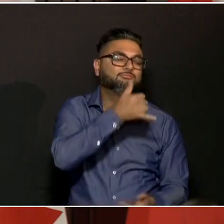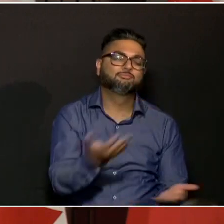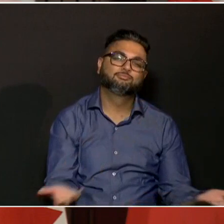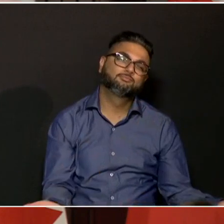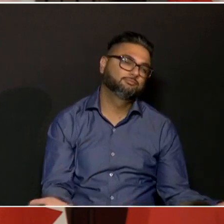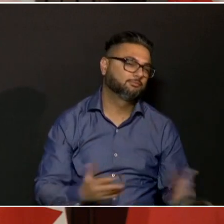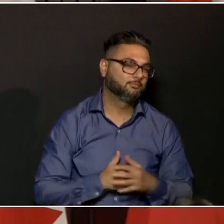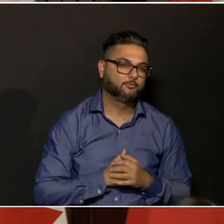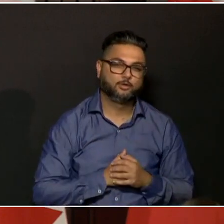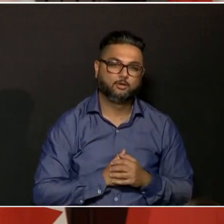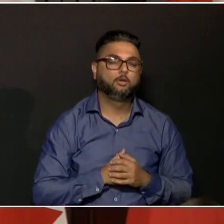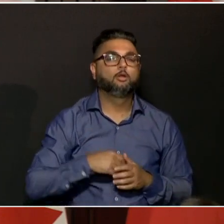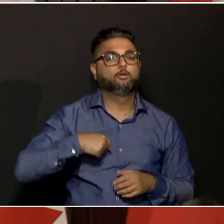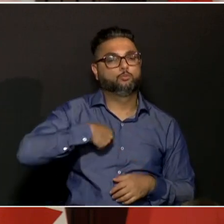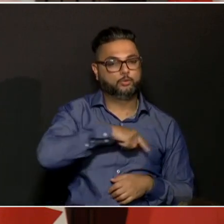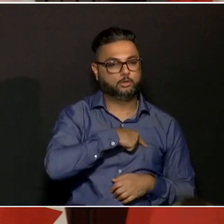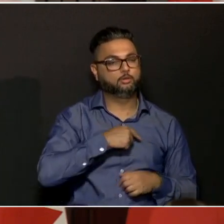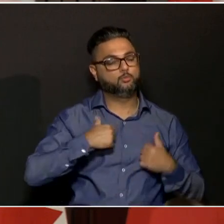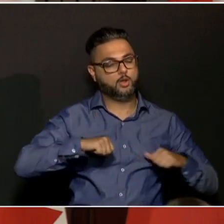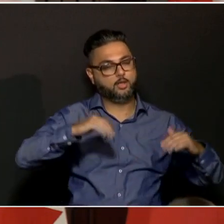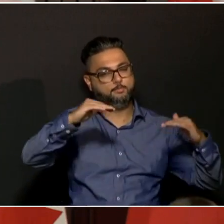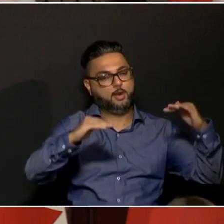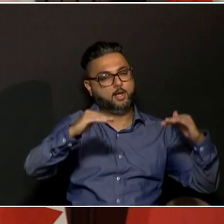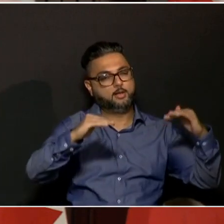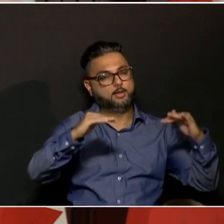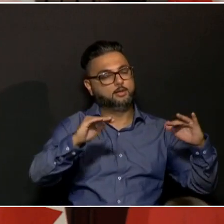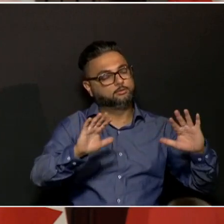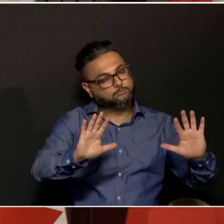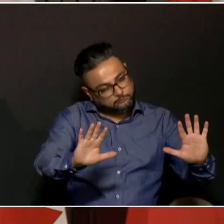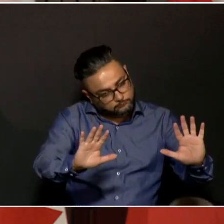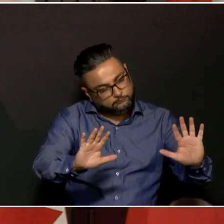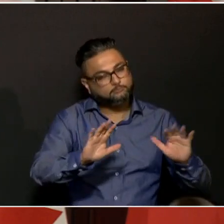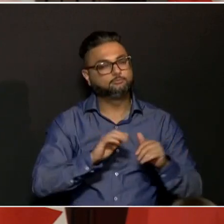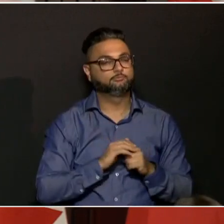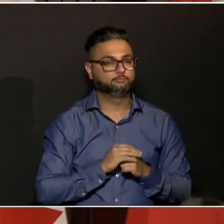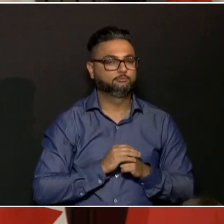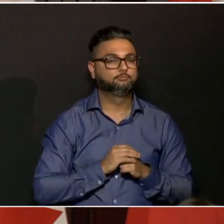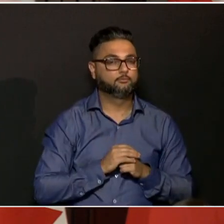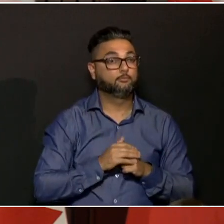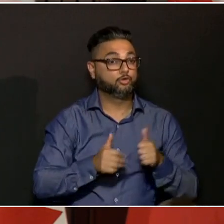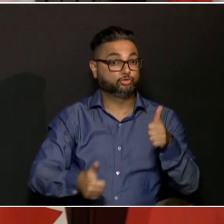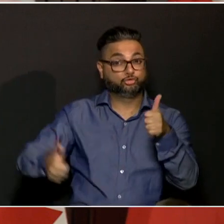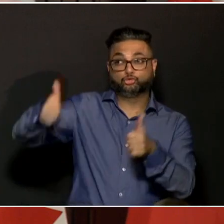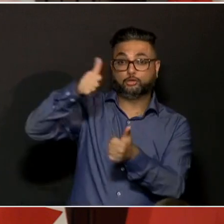can't have these places open up to 3 o'clock in the morning we are being very fast I feel,